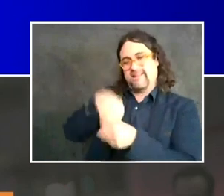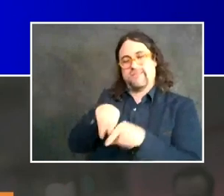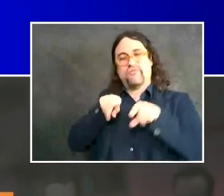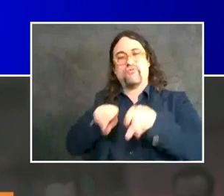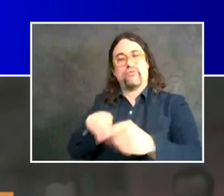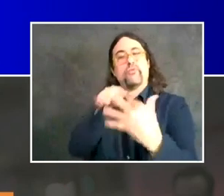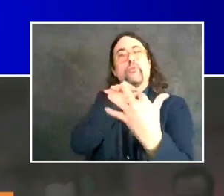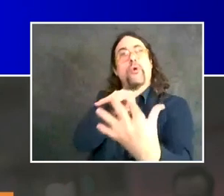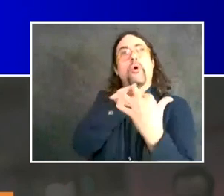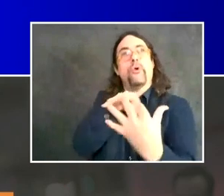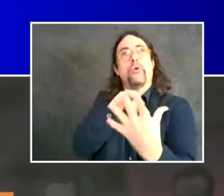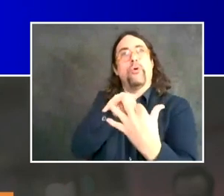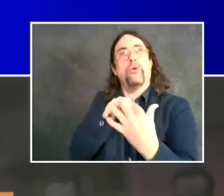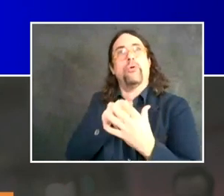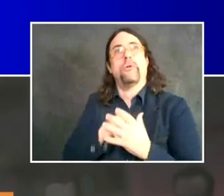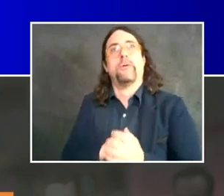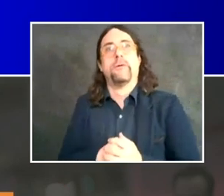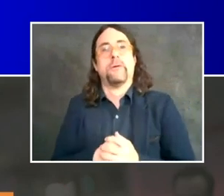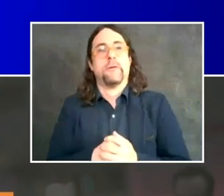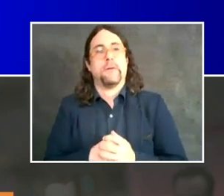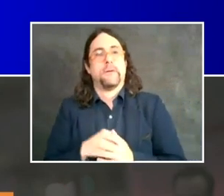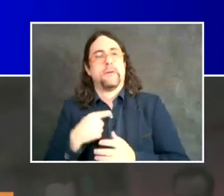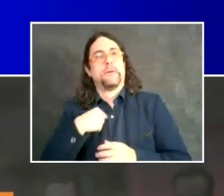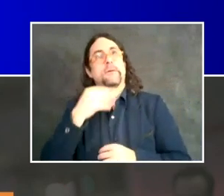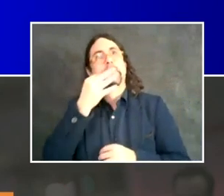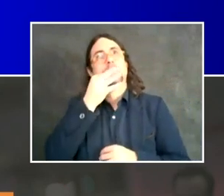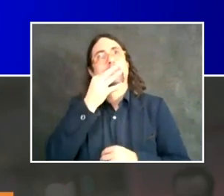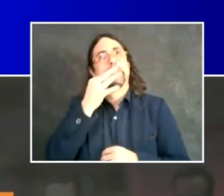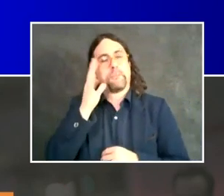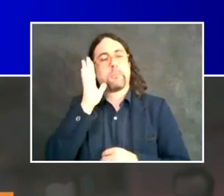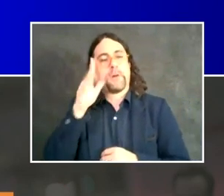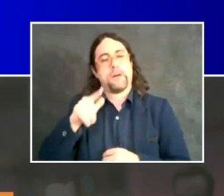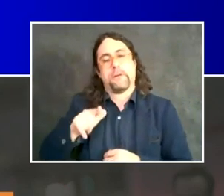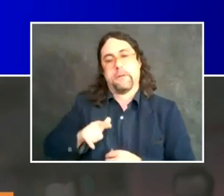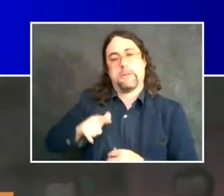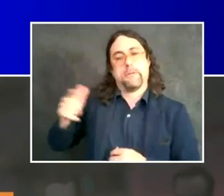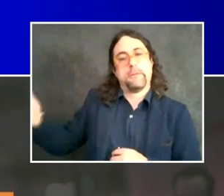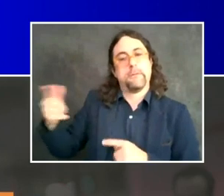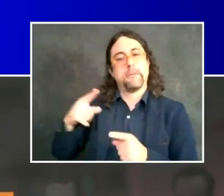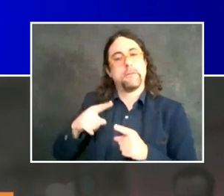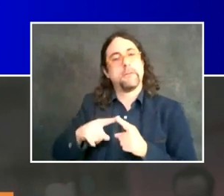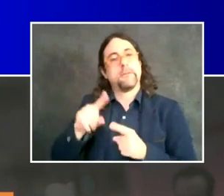US. YOU WILL HEAR ABOUT THAT IN A